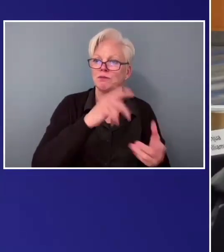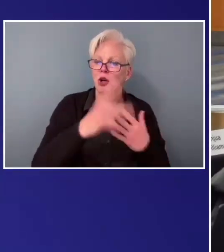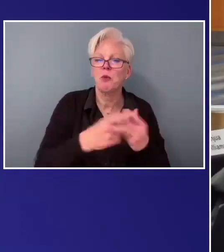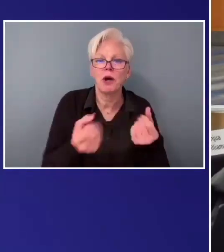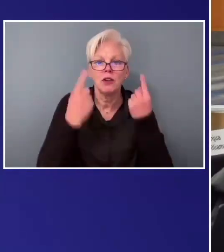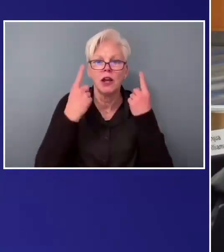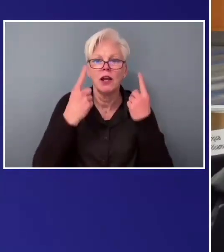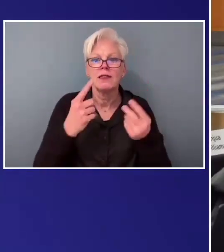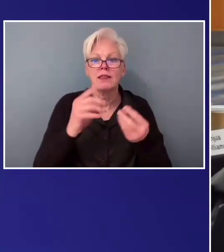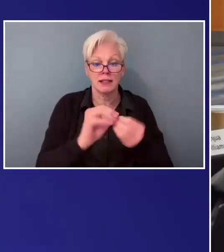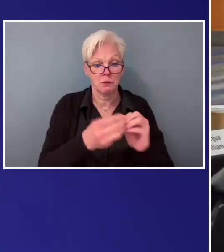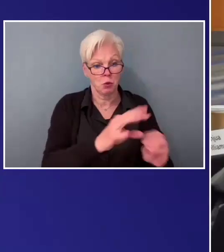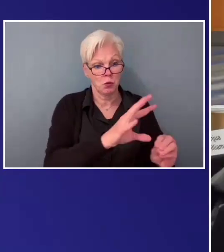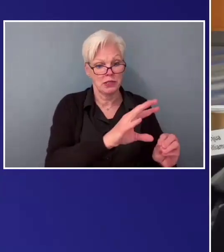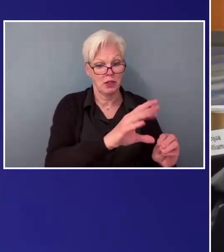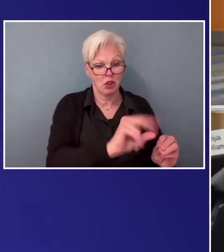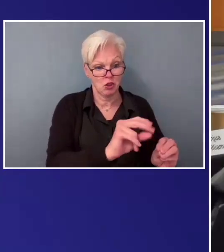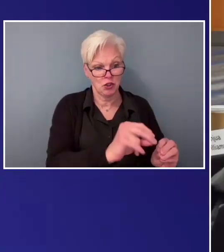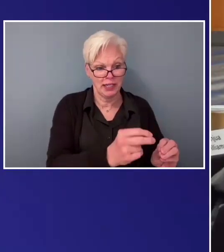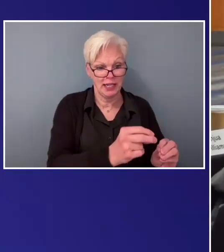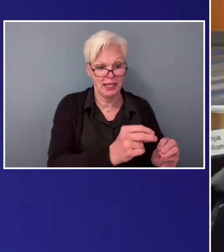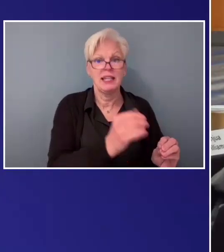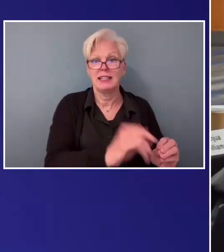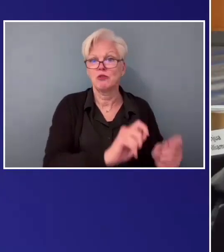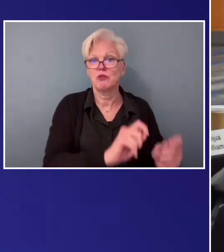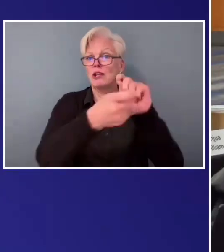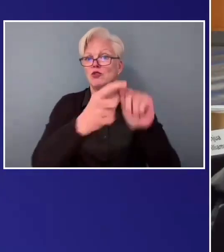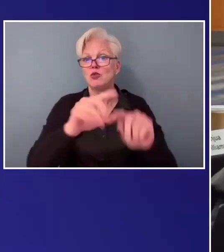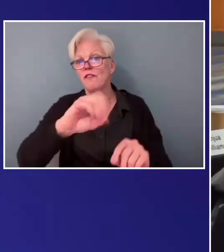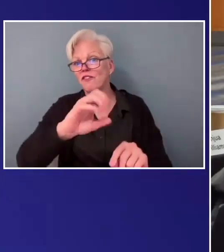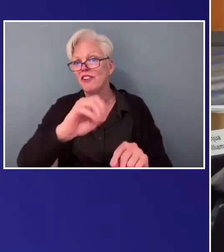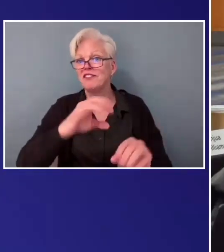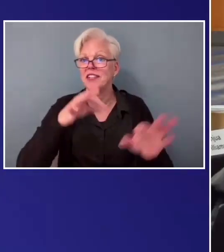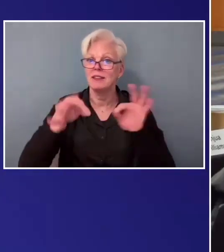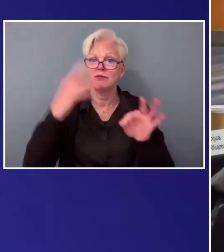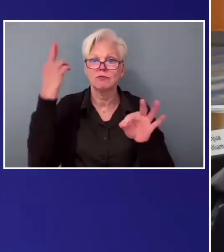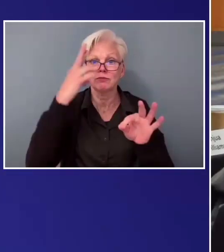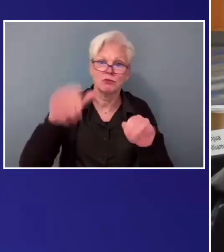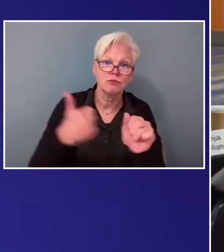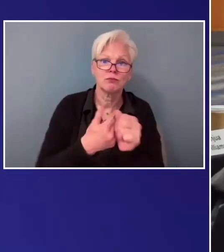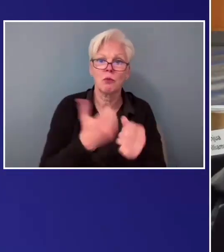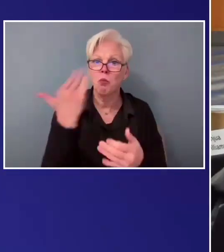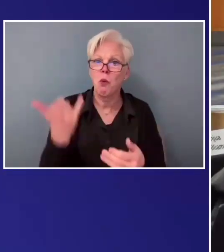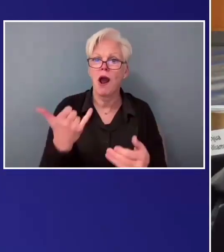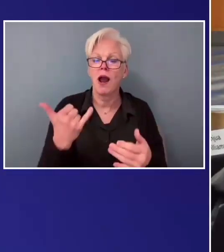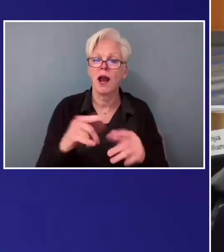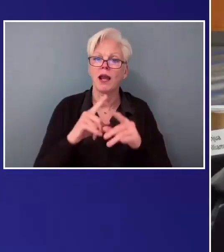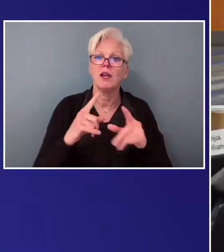and here's, you know, some rationale as to we determined this was reliable or more reliable?